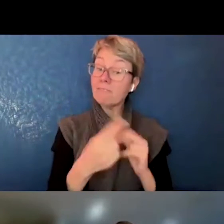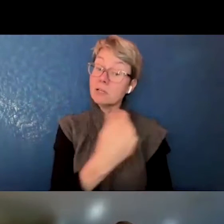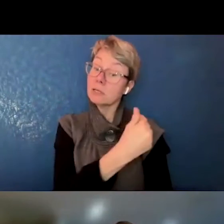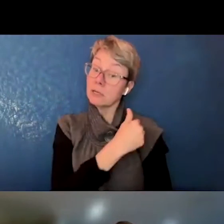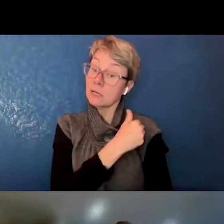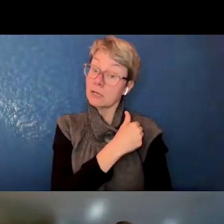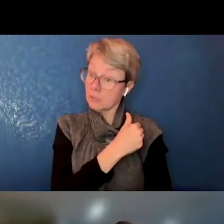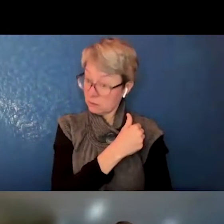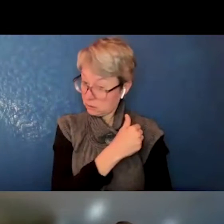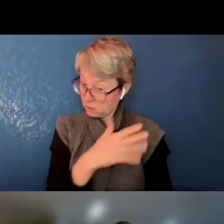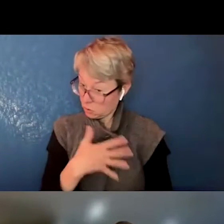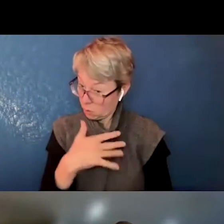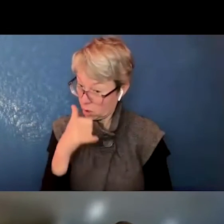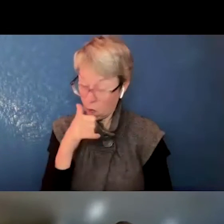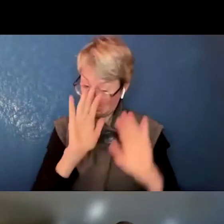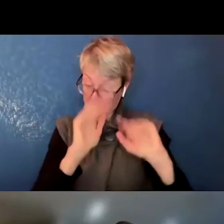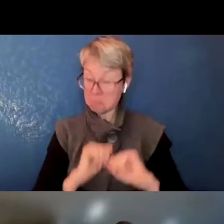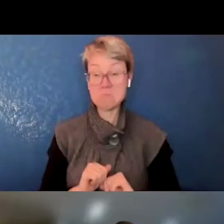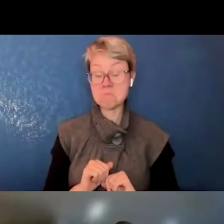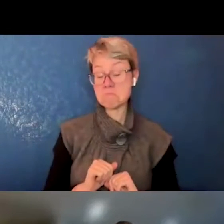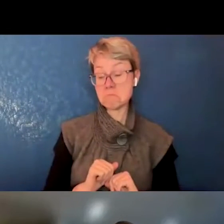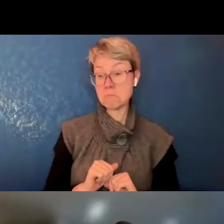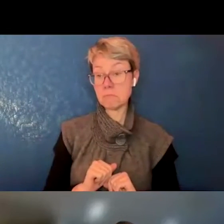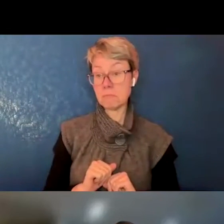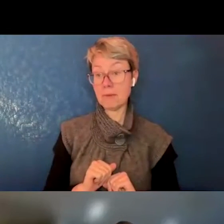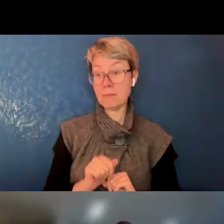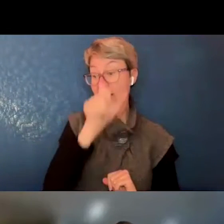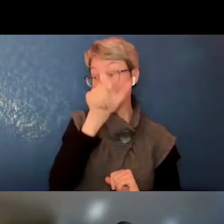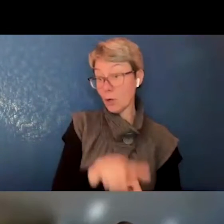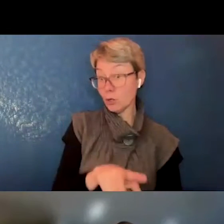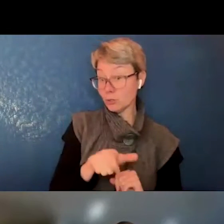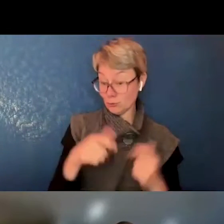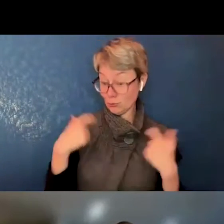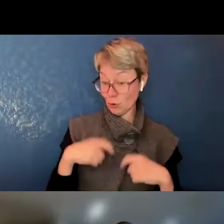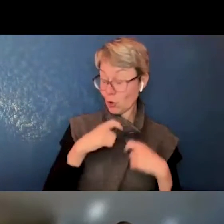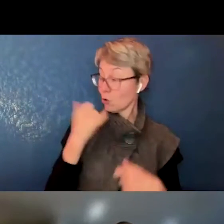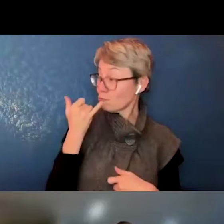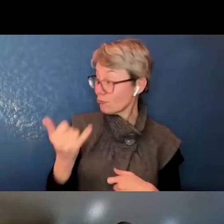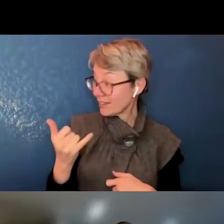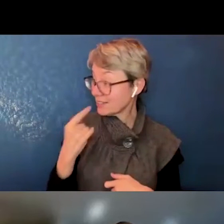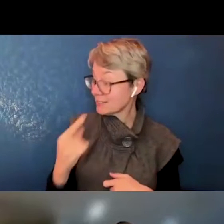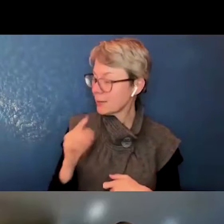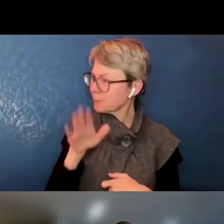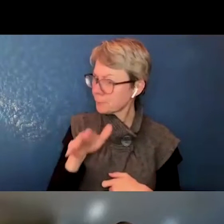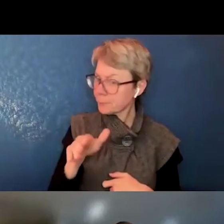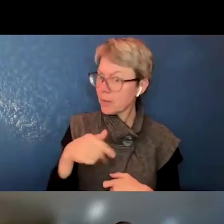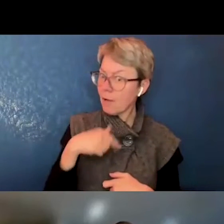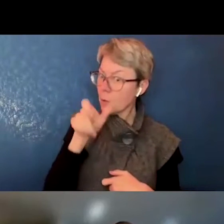worker calling up and saying I sent a client to see you and I just wanted to find out what happened we're going to be really polite but we're not going to say anything about what we